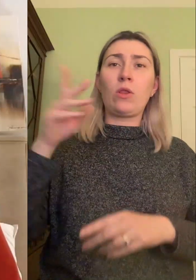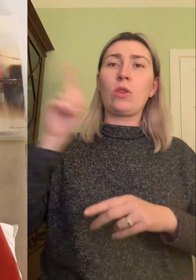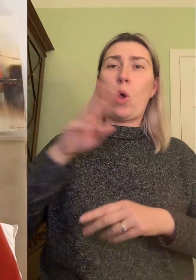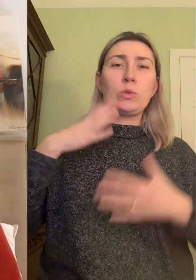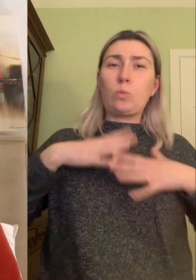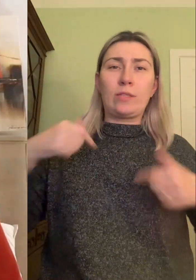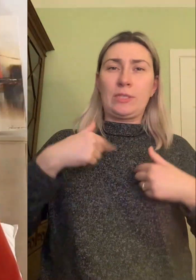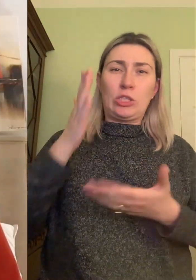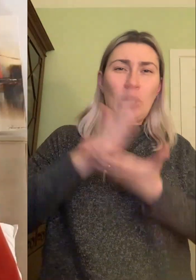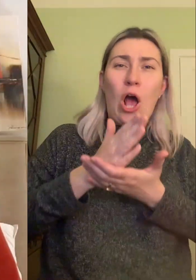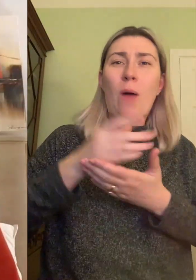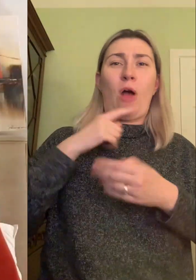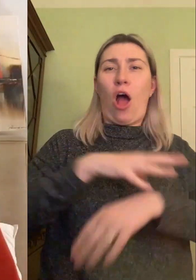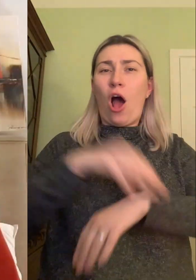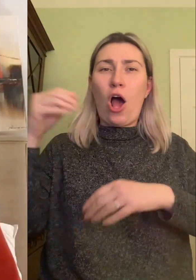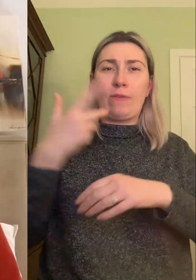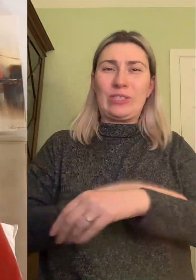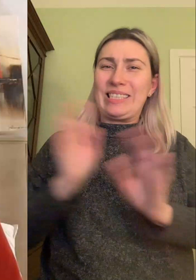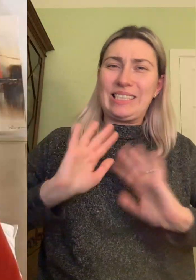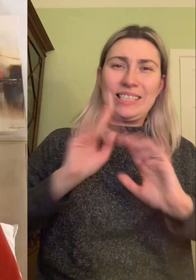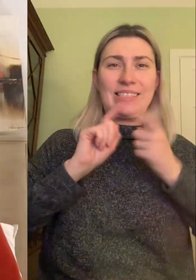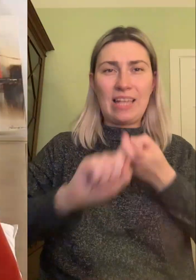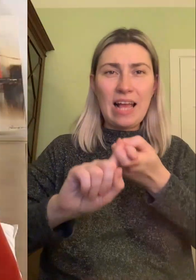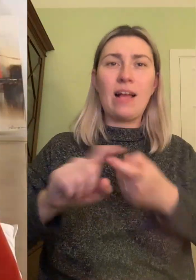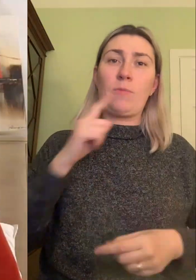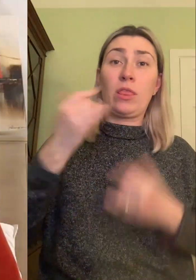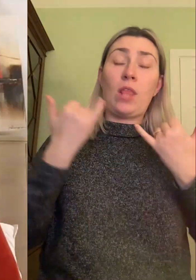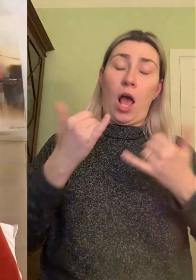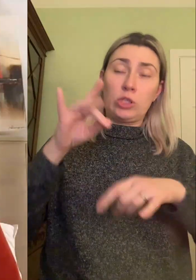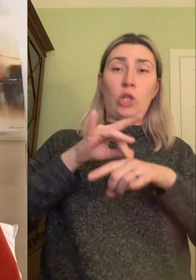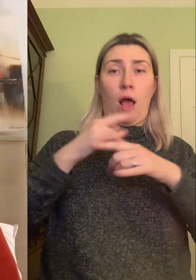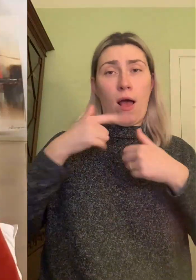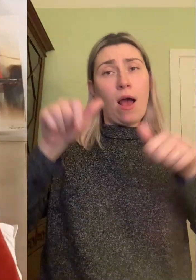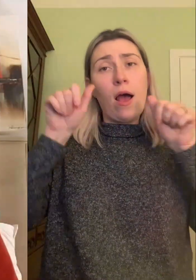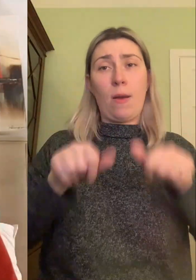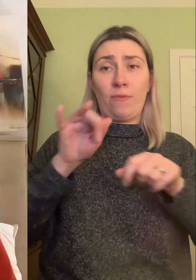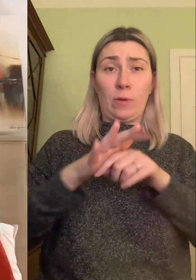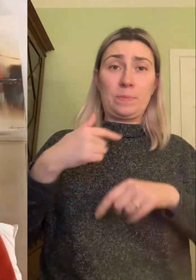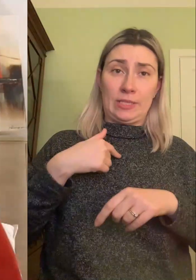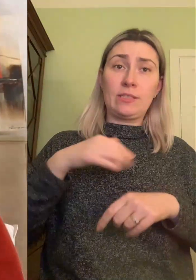me to stop and come off the drug, though. Now the doctor has approval for me to get half